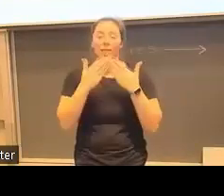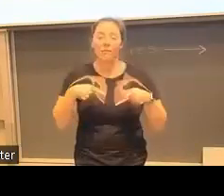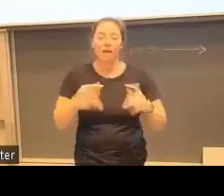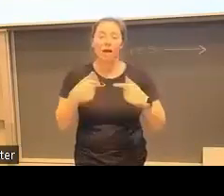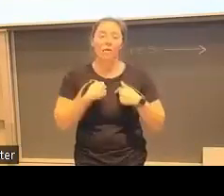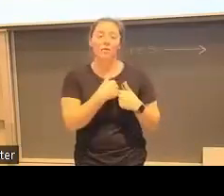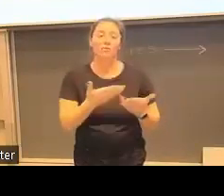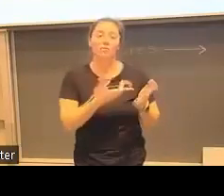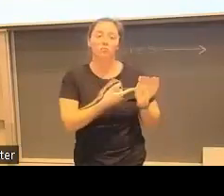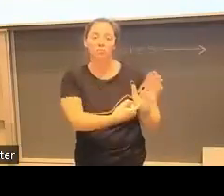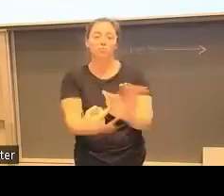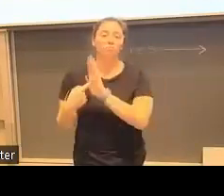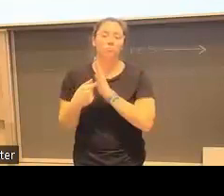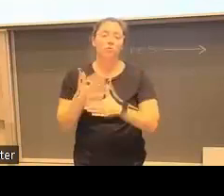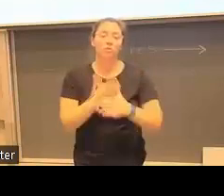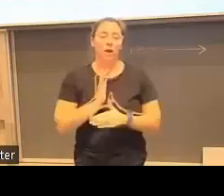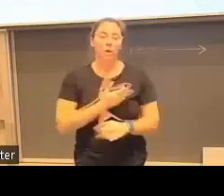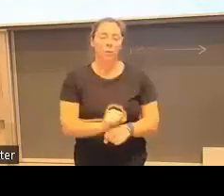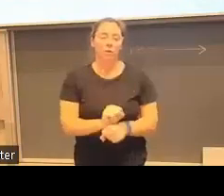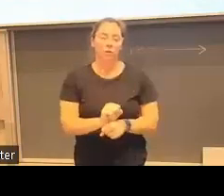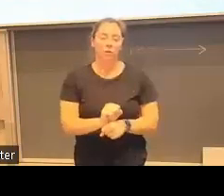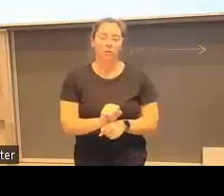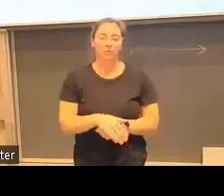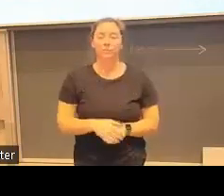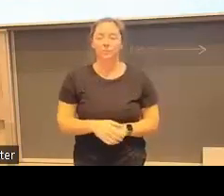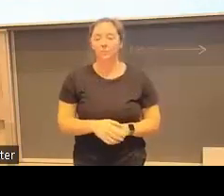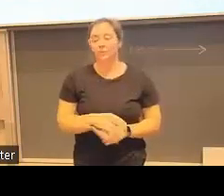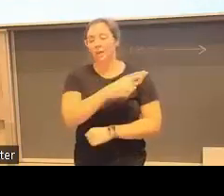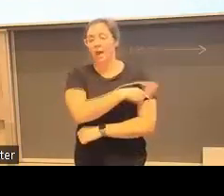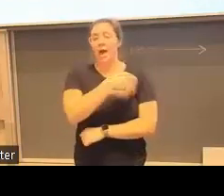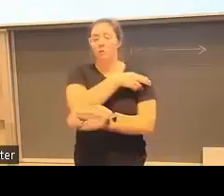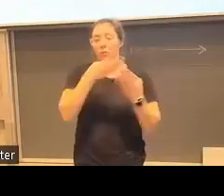with you today and uh related to the hospital wide initiative and I'm going to open it up for